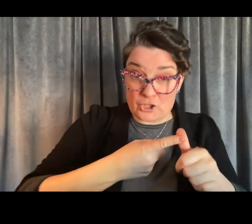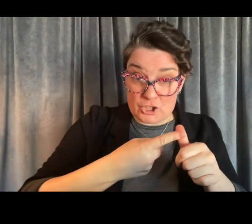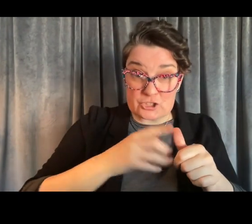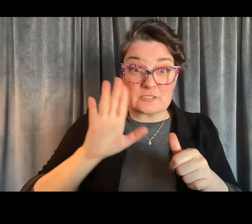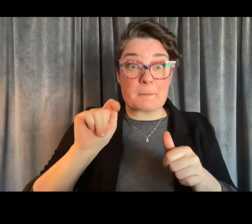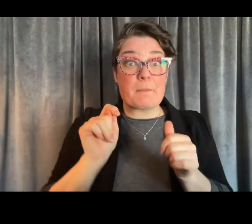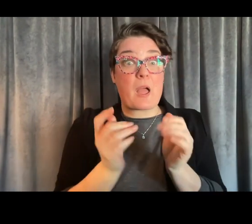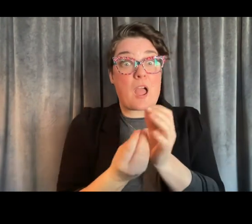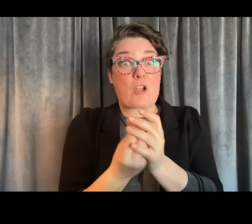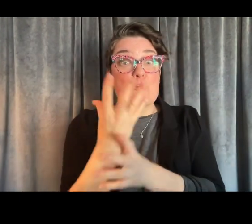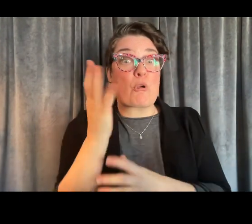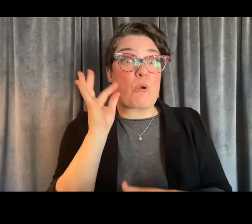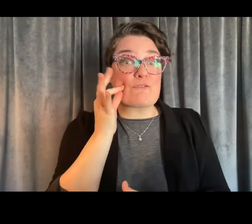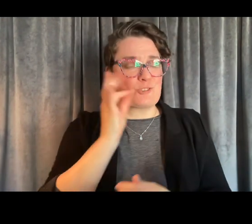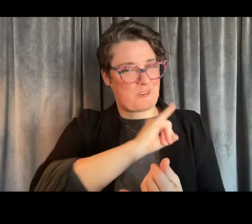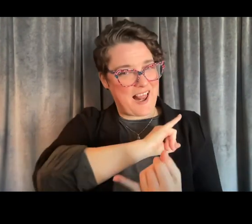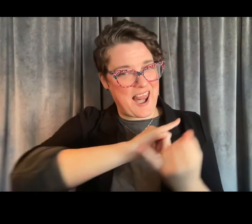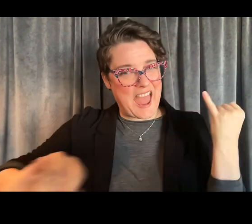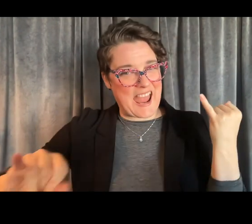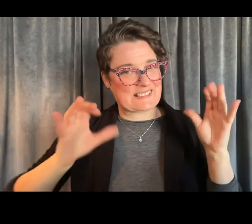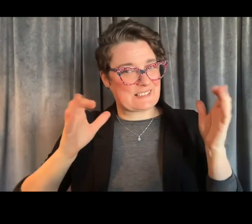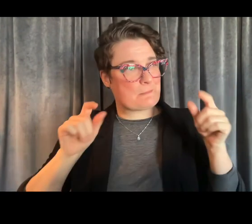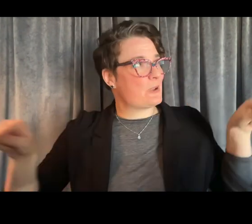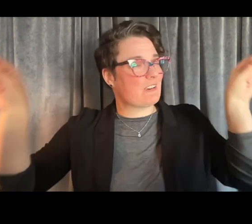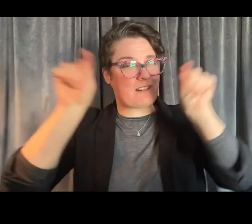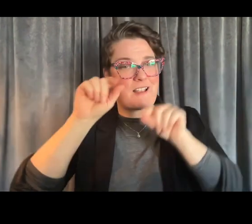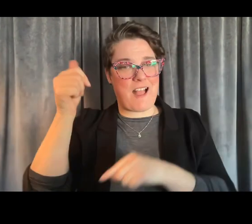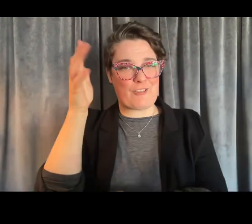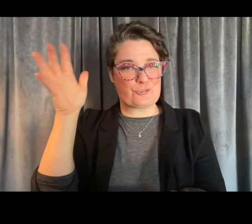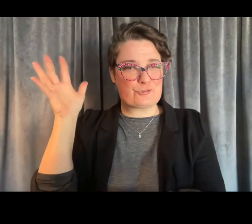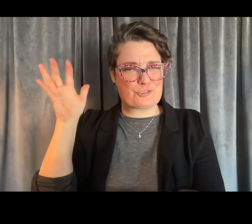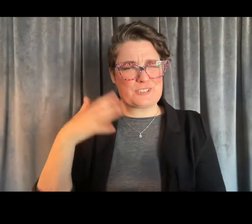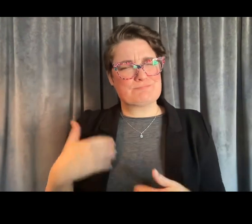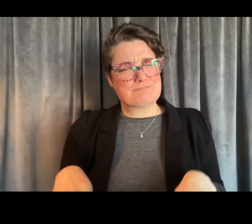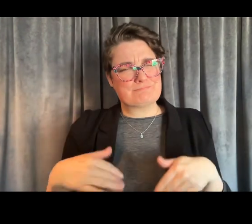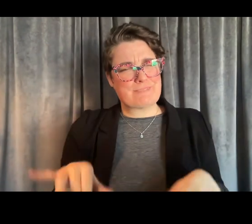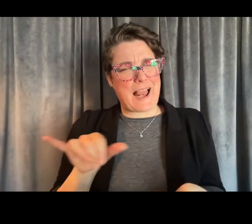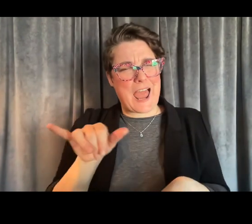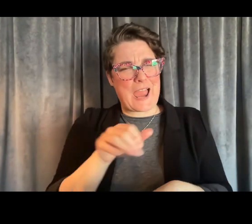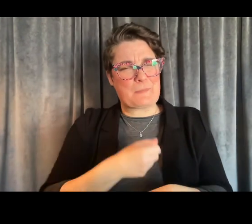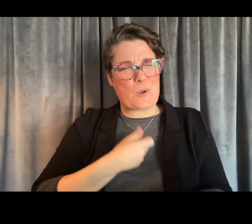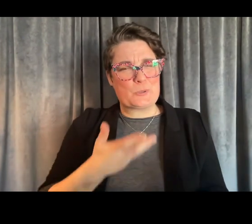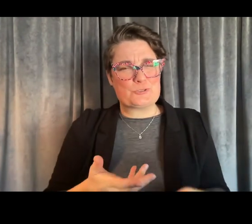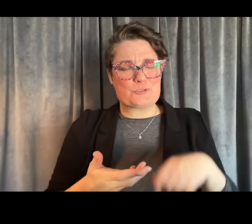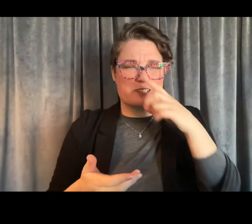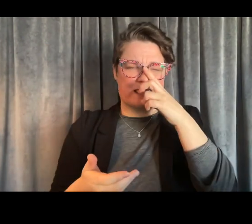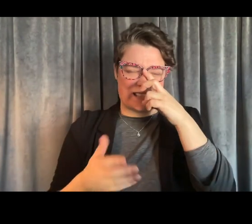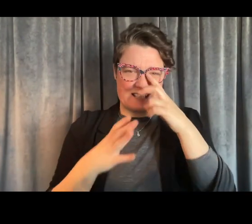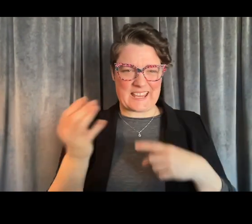And gives us hope in the middle of winter with her flower reminding us fruits are coming.